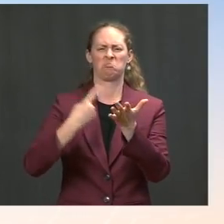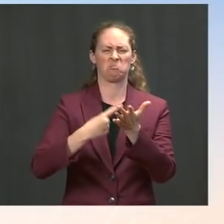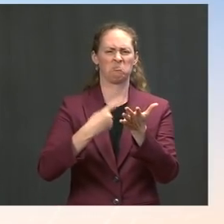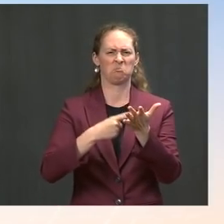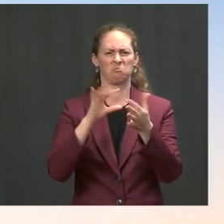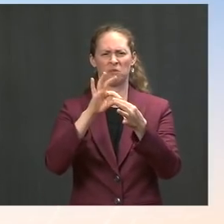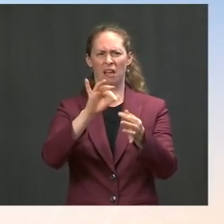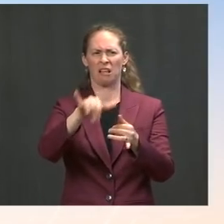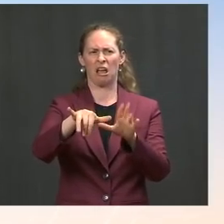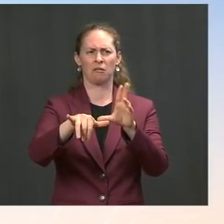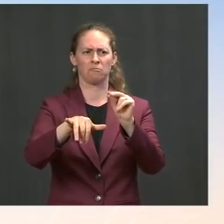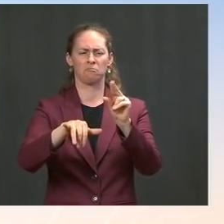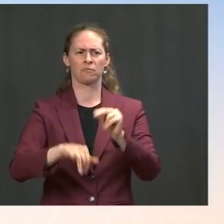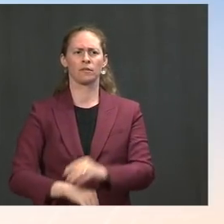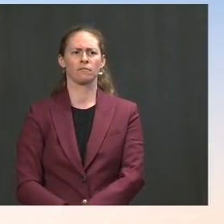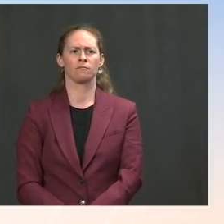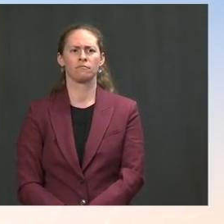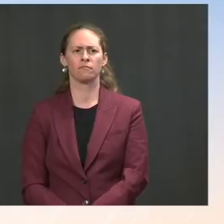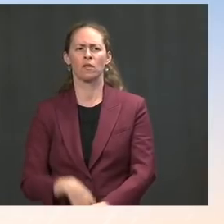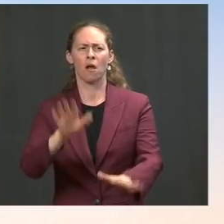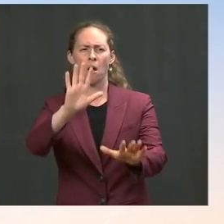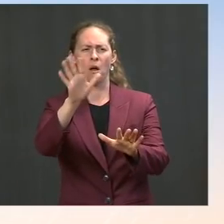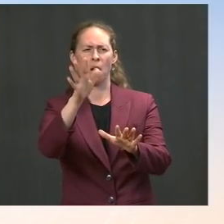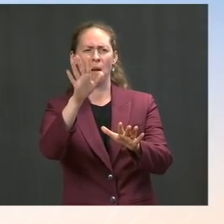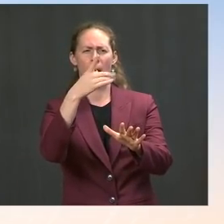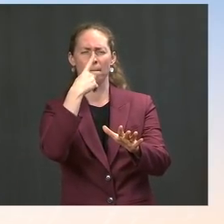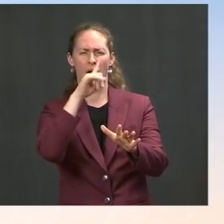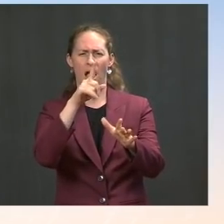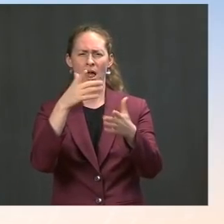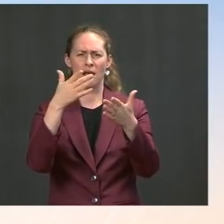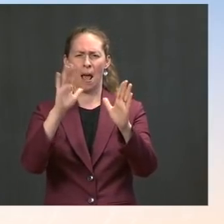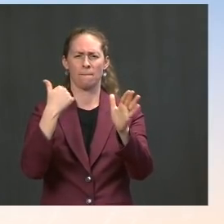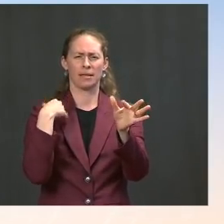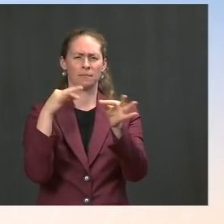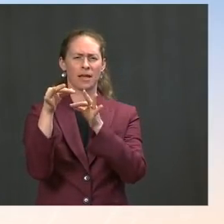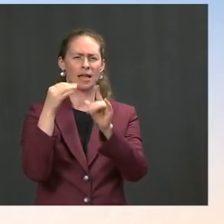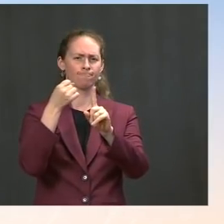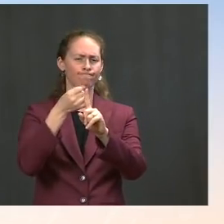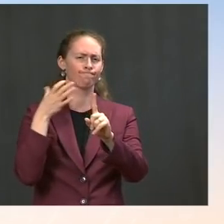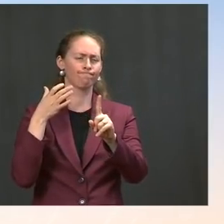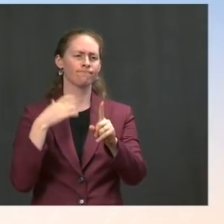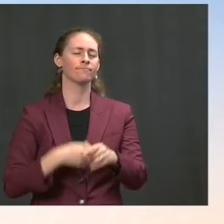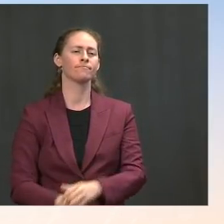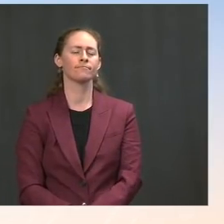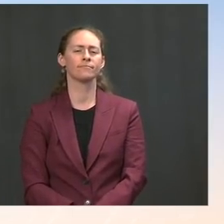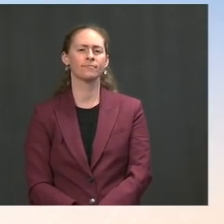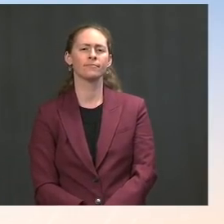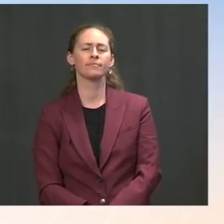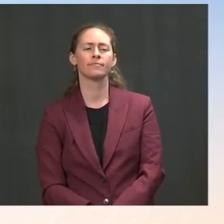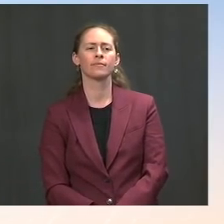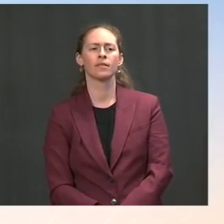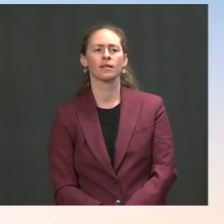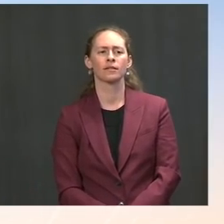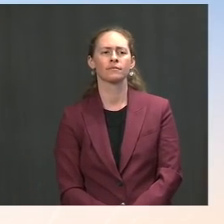The Press: Yeah. Ms. Psaki: -- just for your public information purposes? One is that, while we have seen --